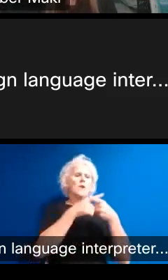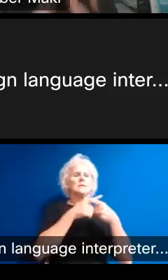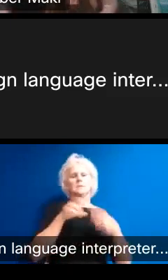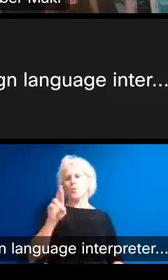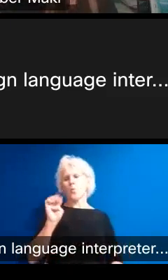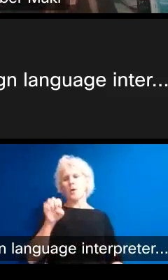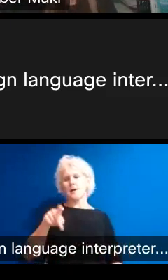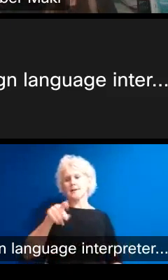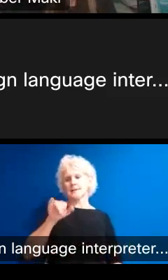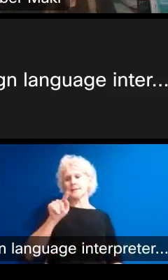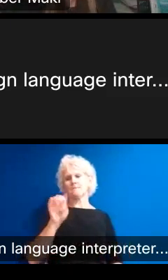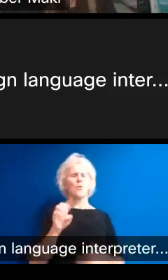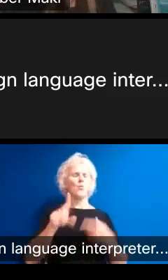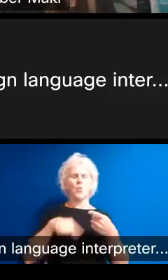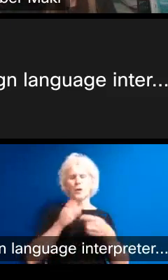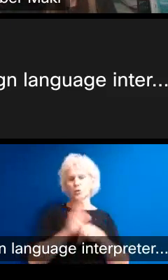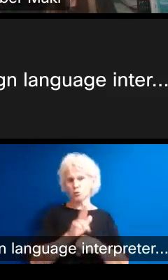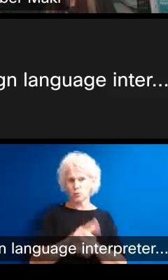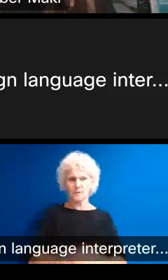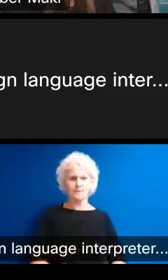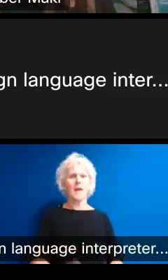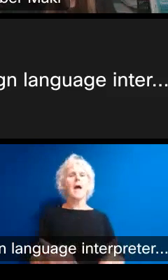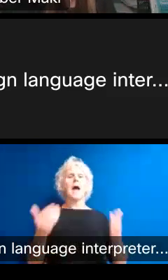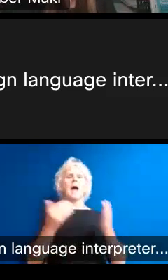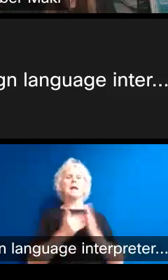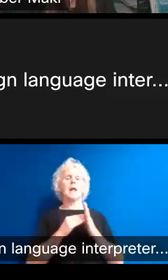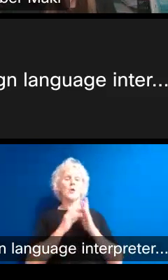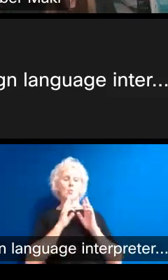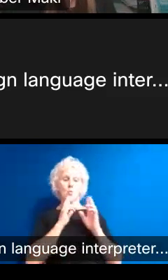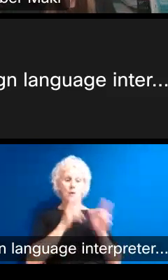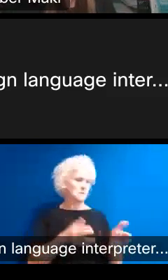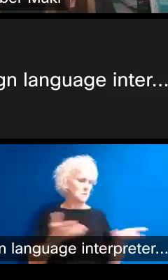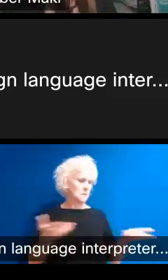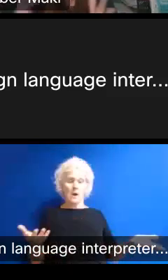Again, reactive service. Things are clearly not working out or going well,